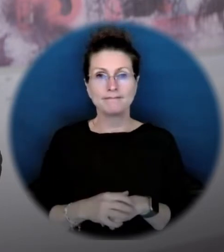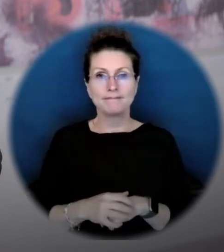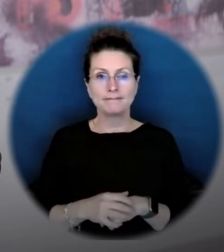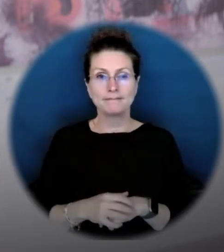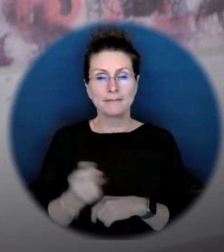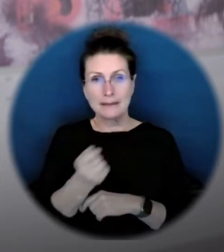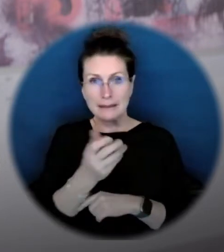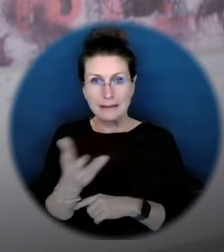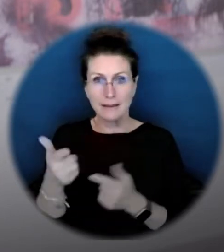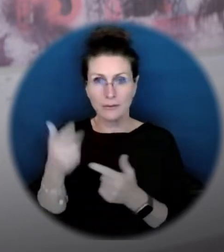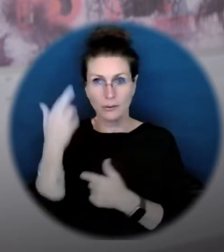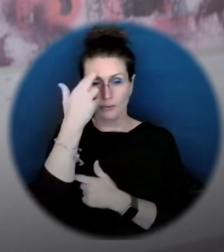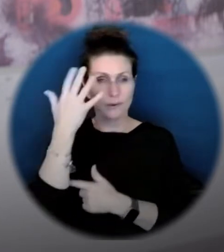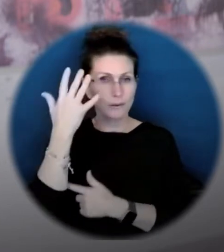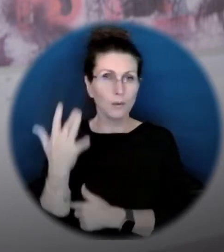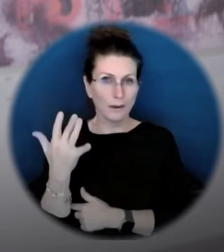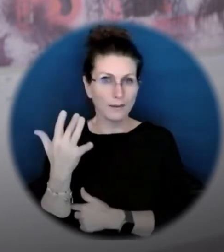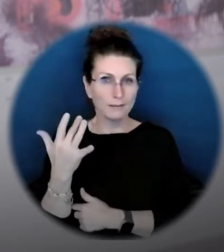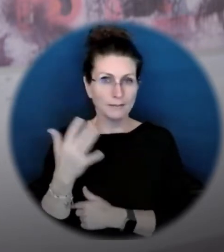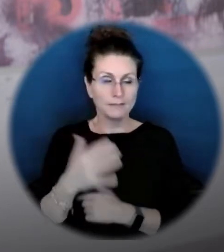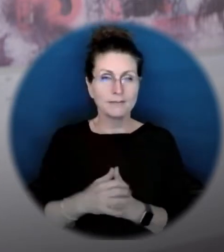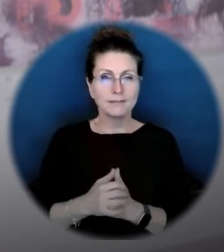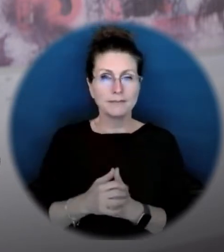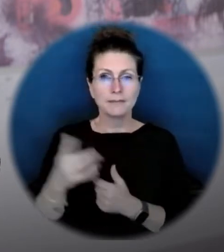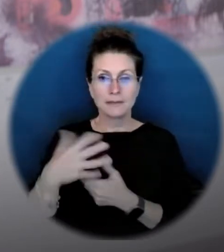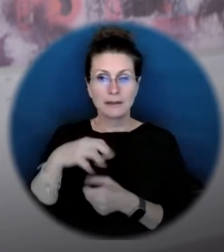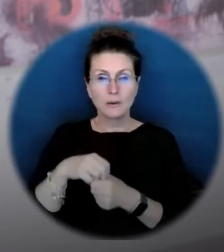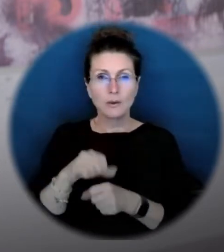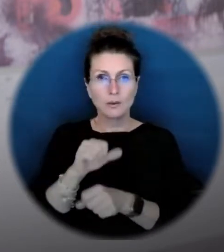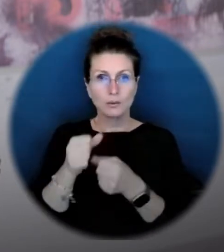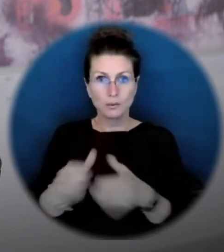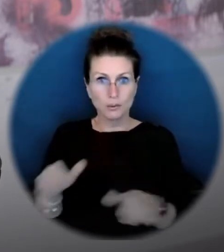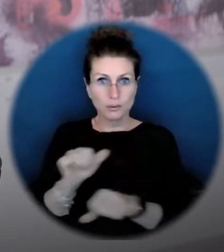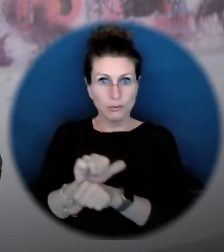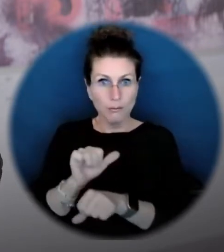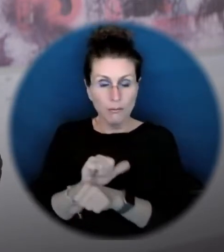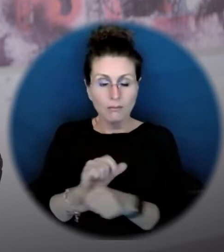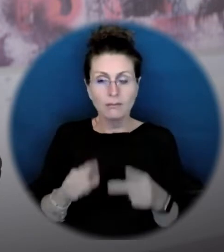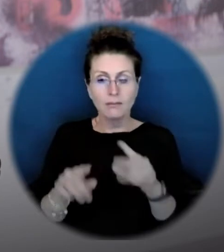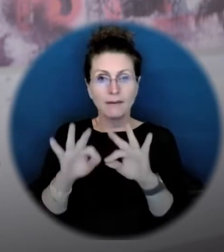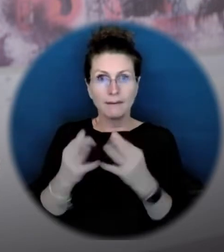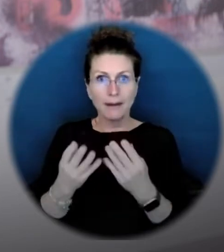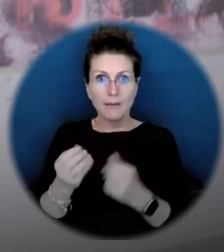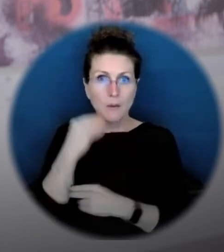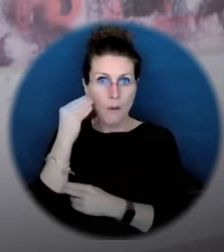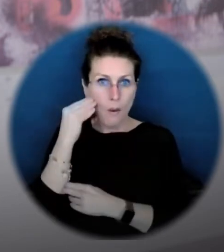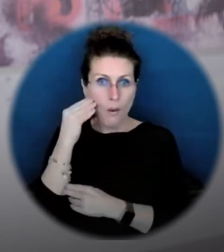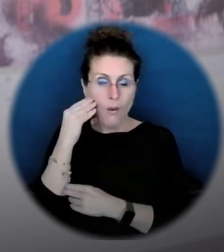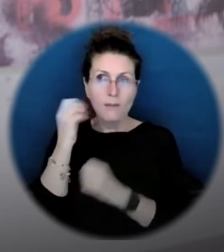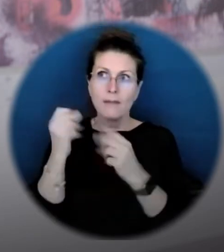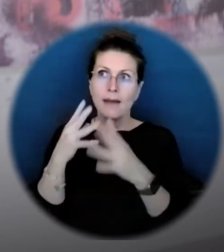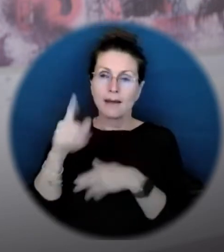Several factors have contributed to this increase, including job loss, families at home for long hours.